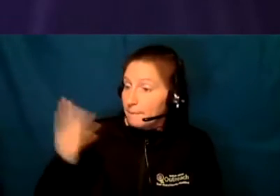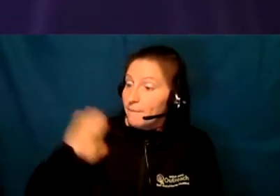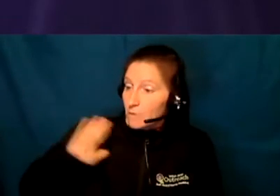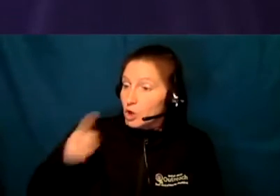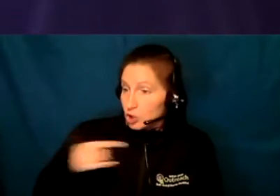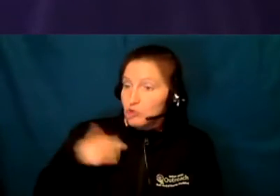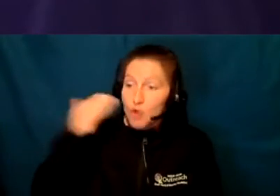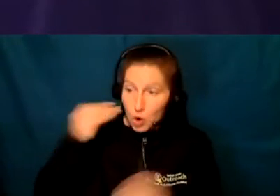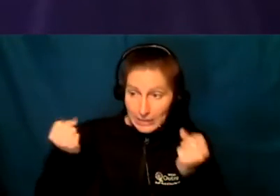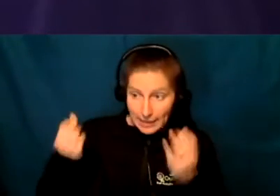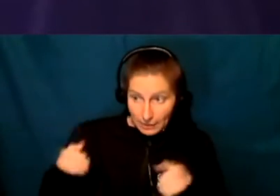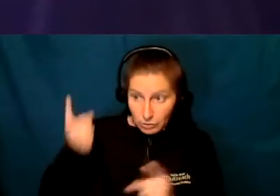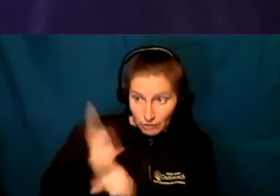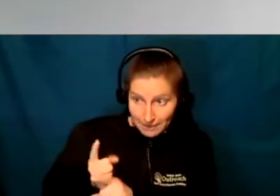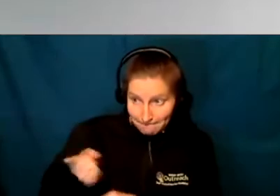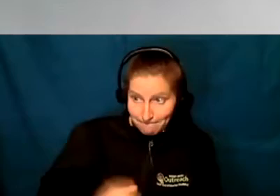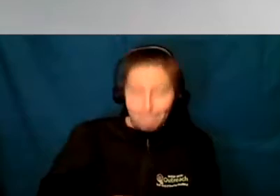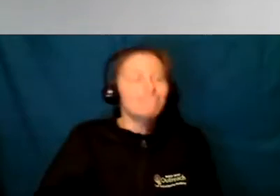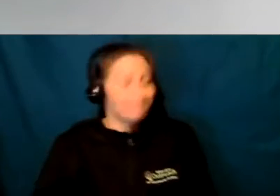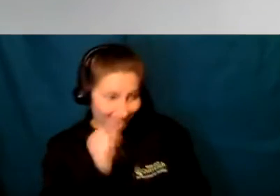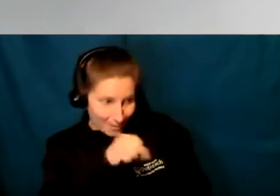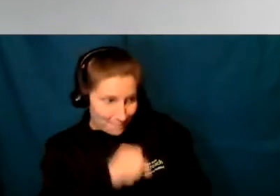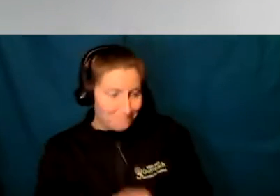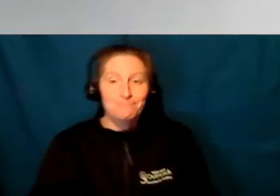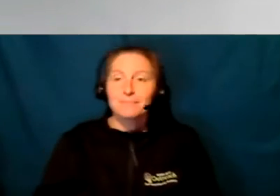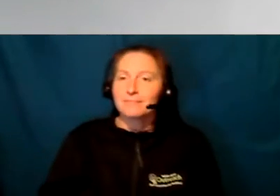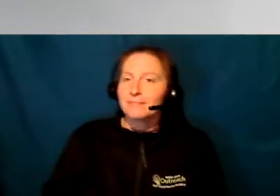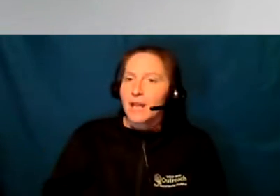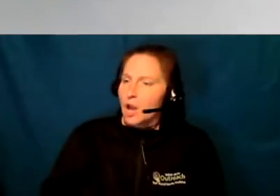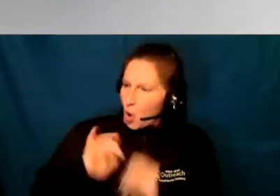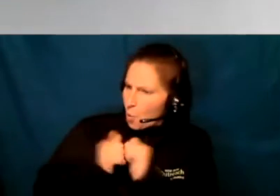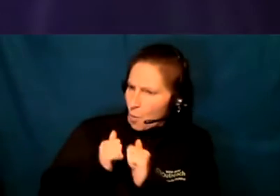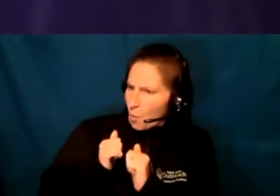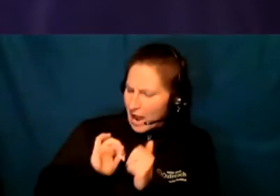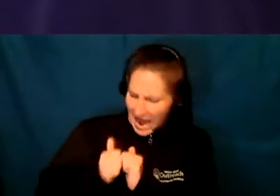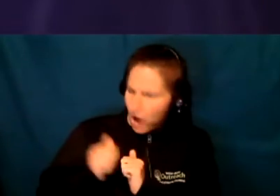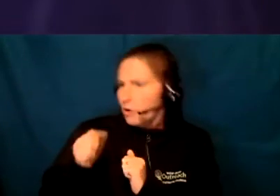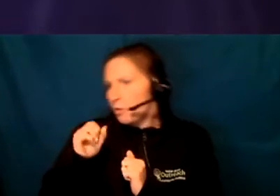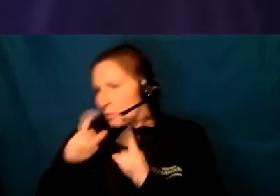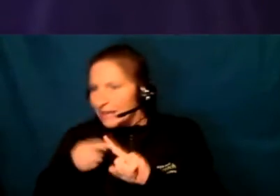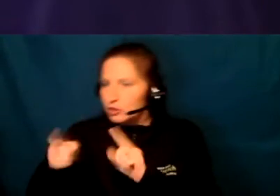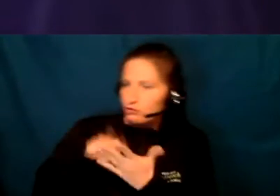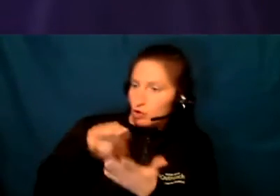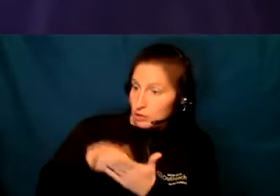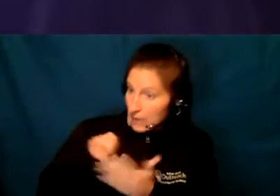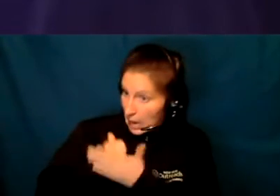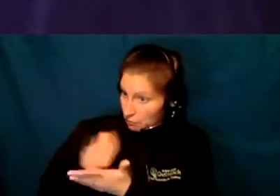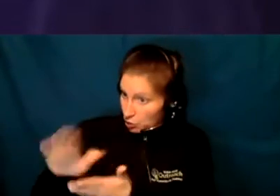sign language? How or when did you learn that? And has it helped you in your career?